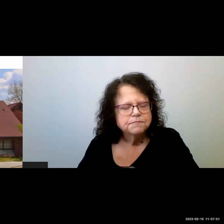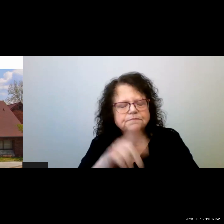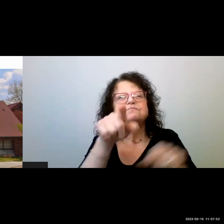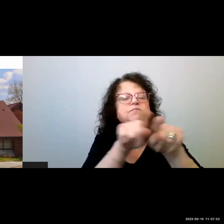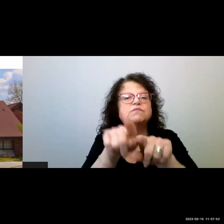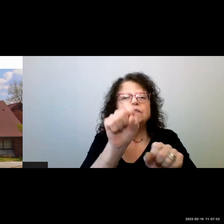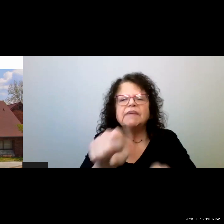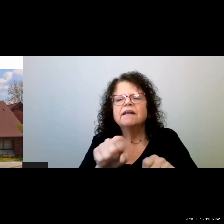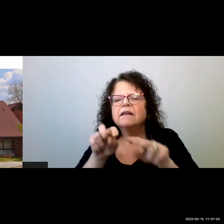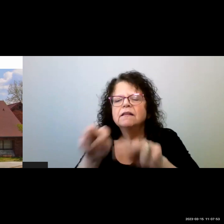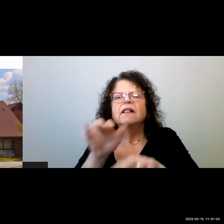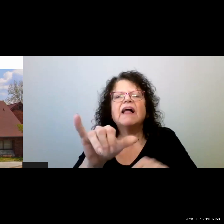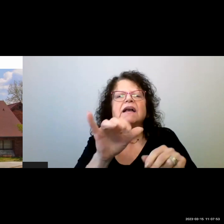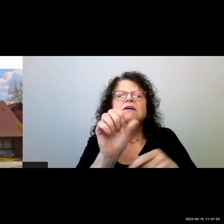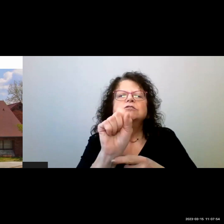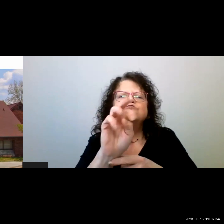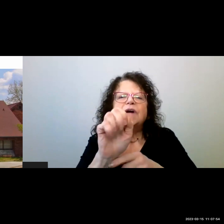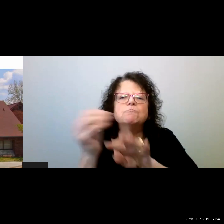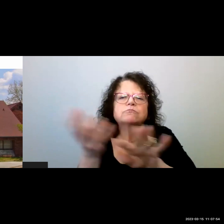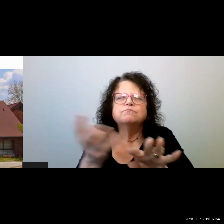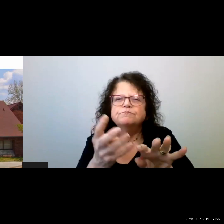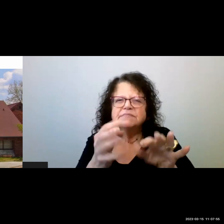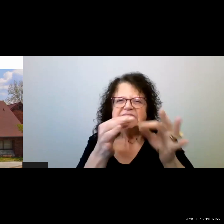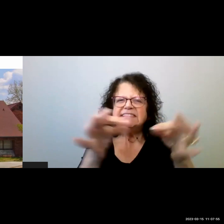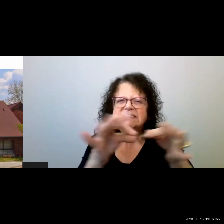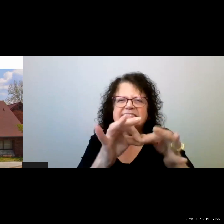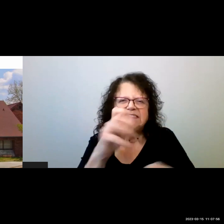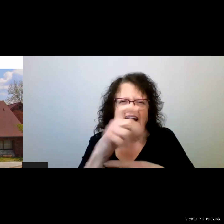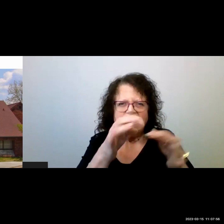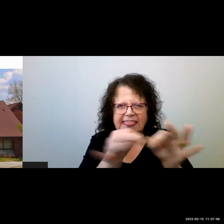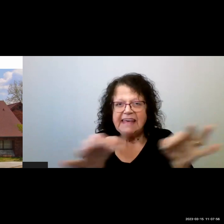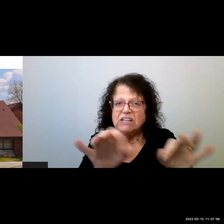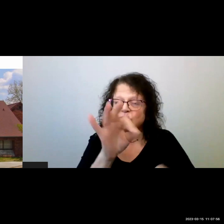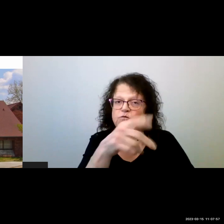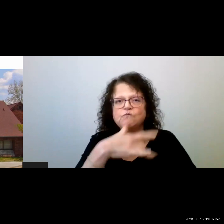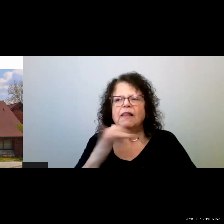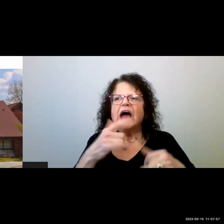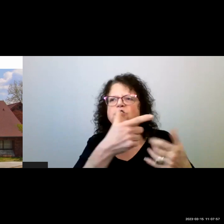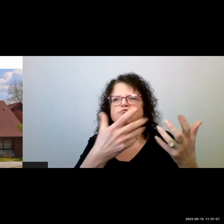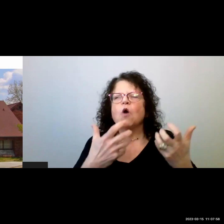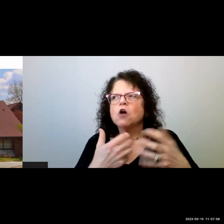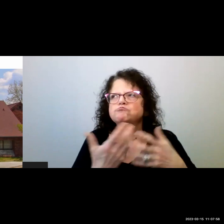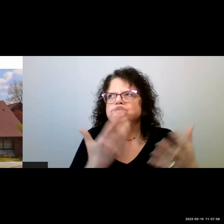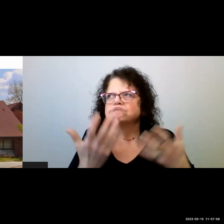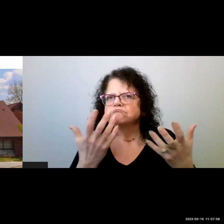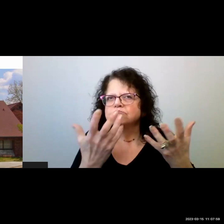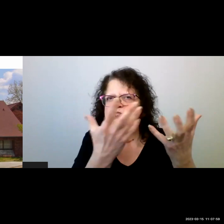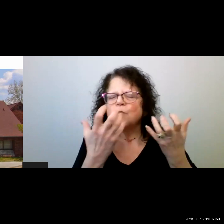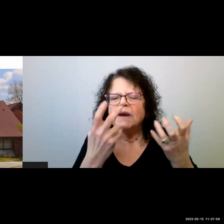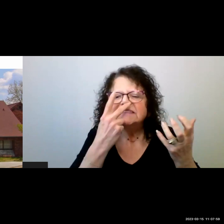link if you would prefer to have some variability in the way that you view the captioning. We'll